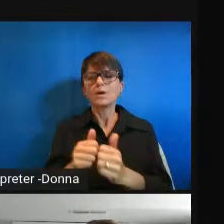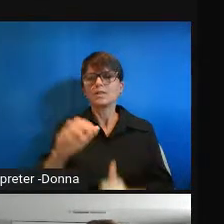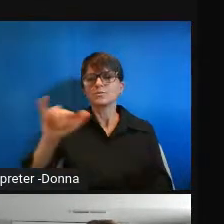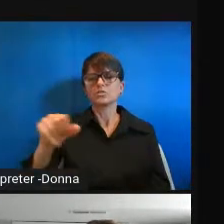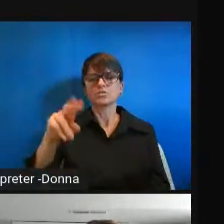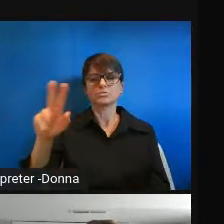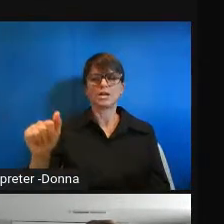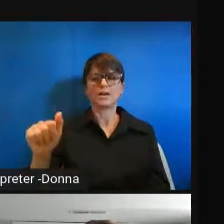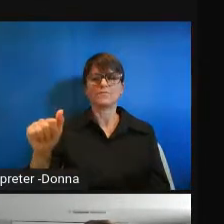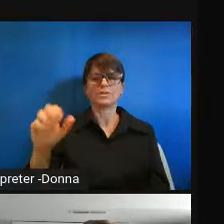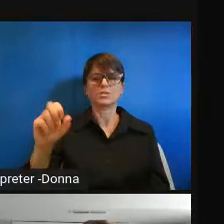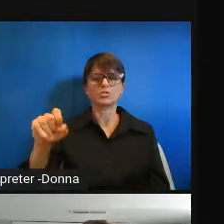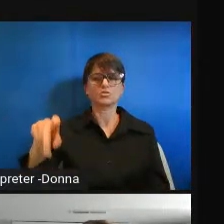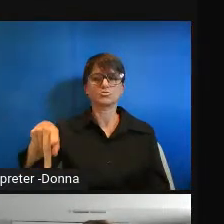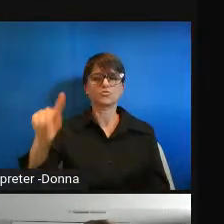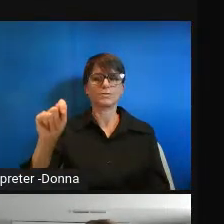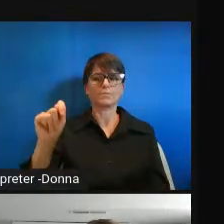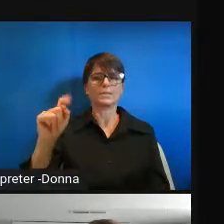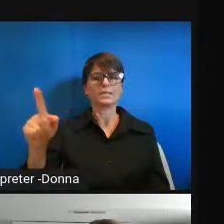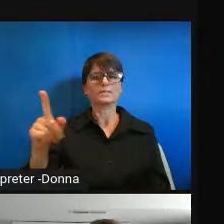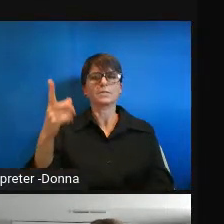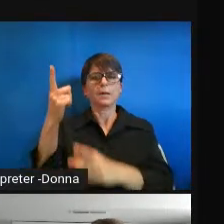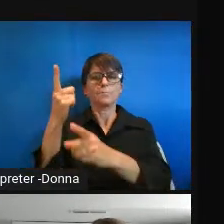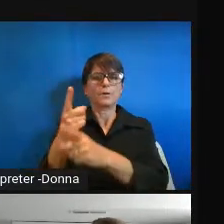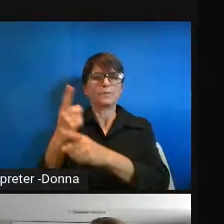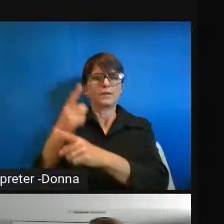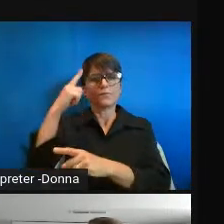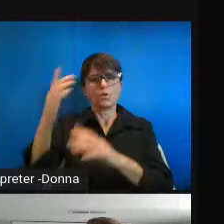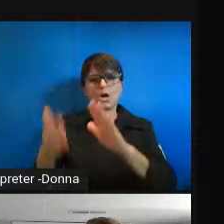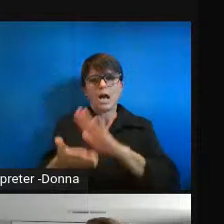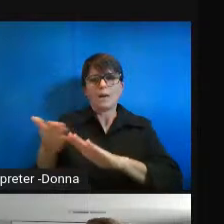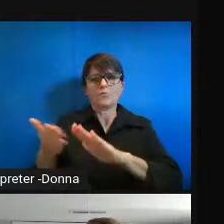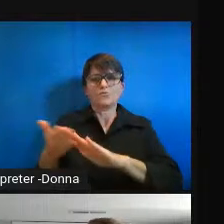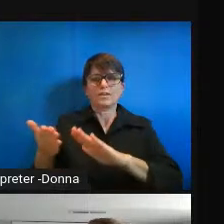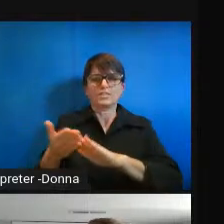ideal order of operation when looking to a progressively enhanced experience.